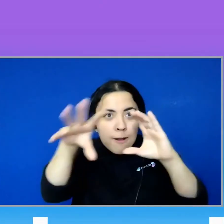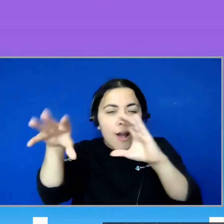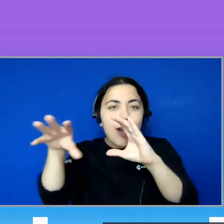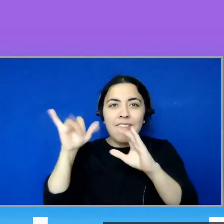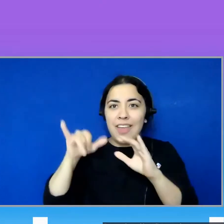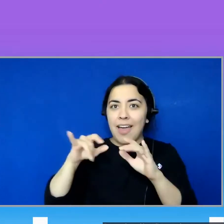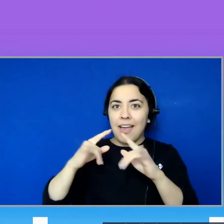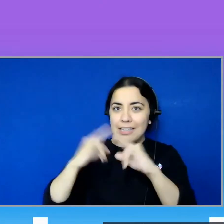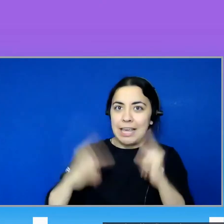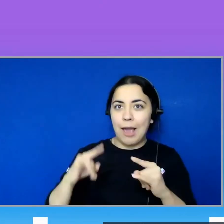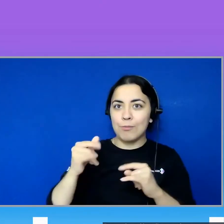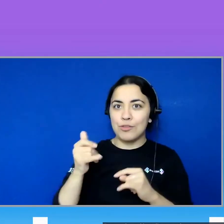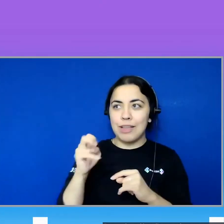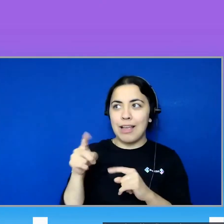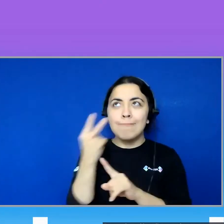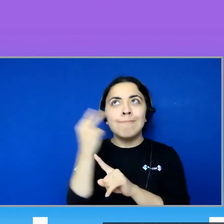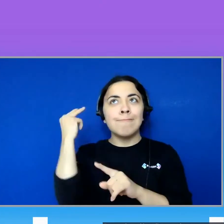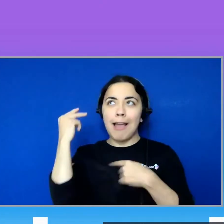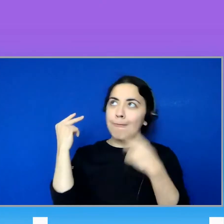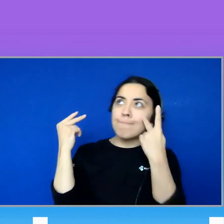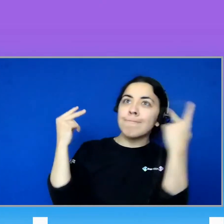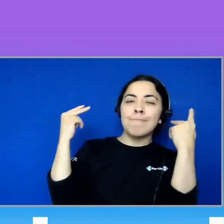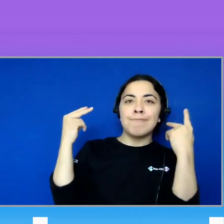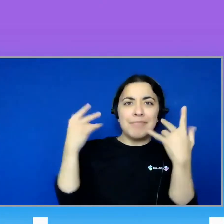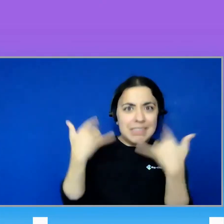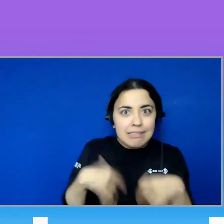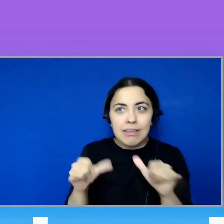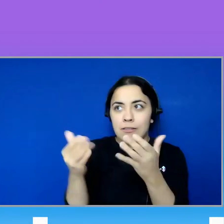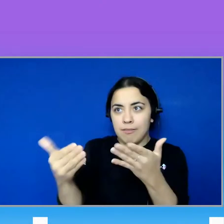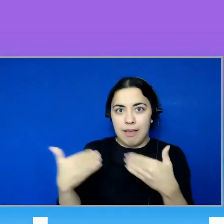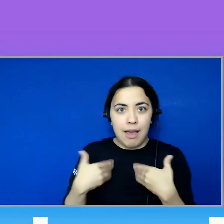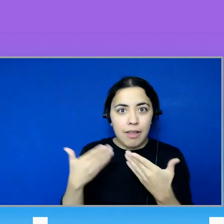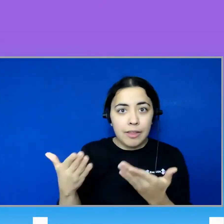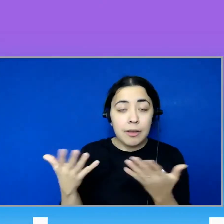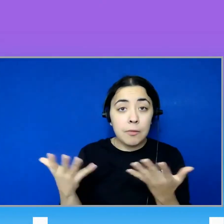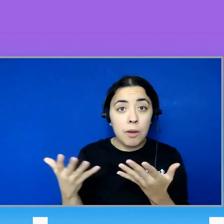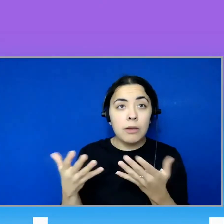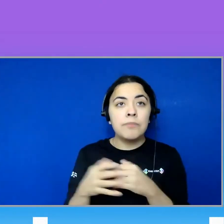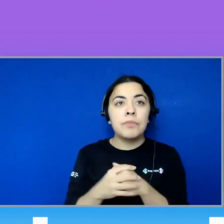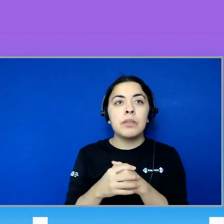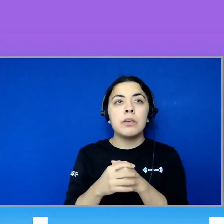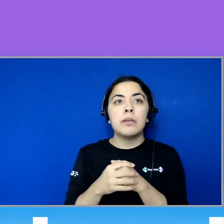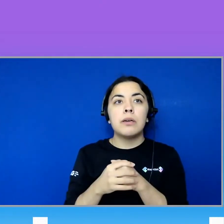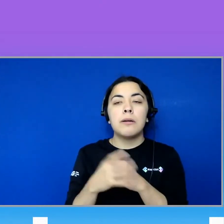experience at Camp Jened, and